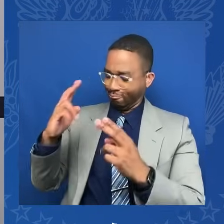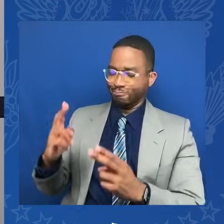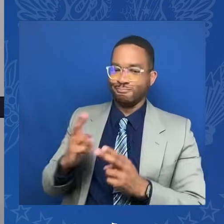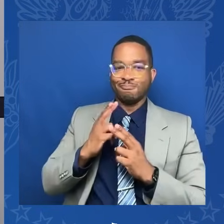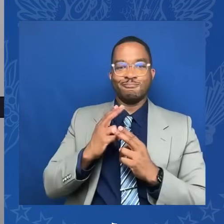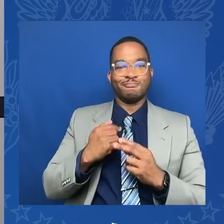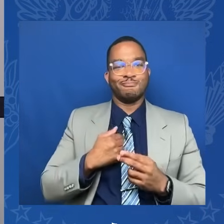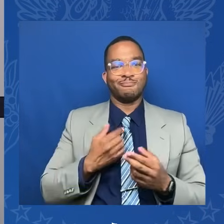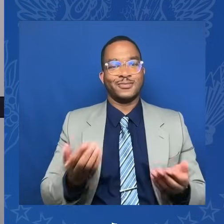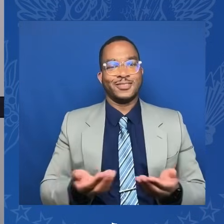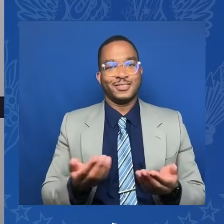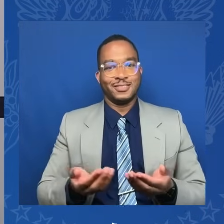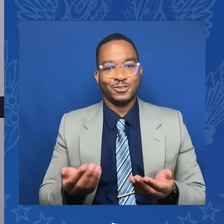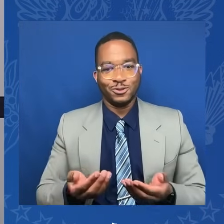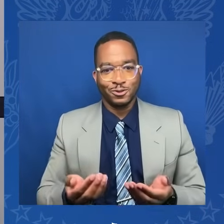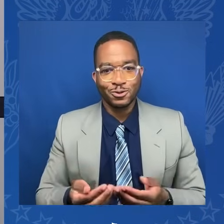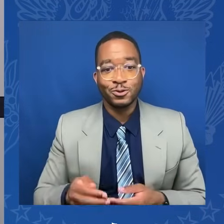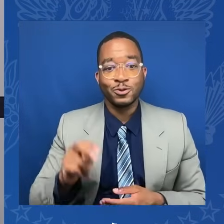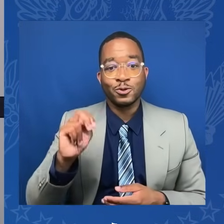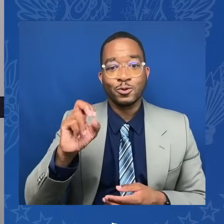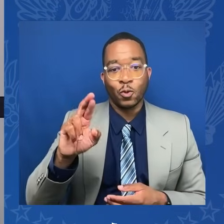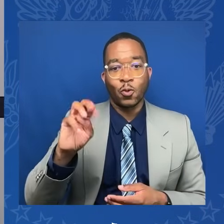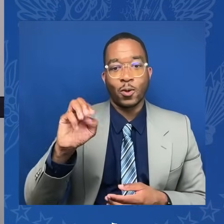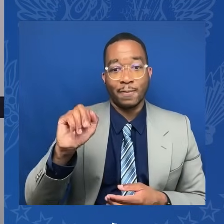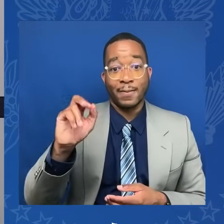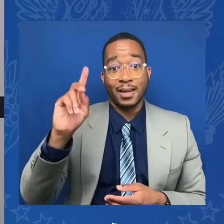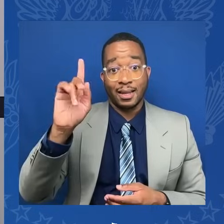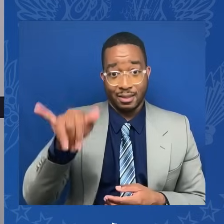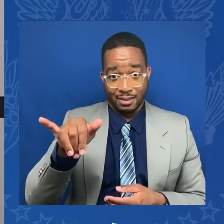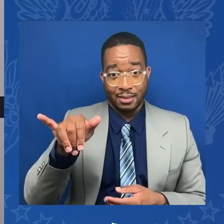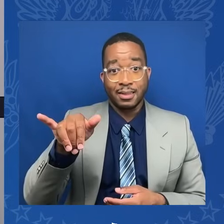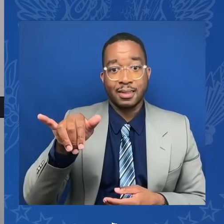but it was a moving experience for a student